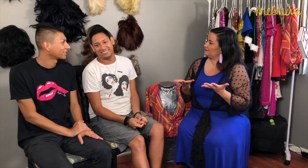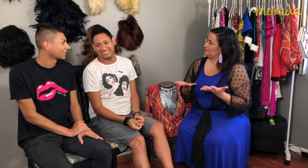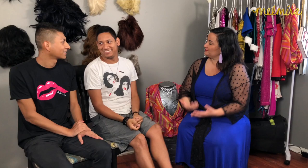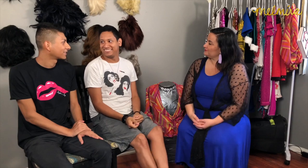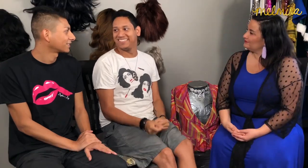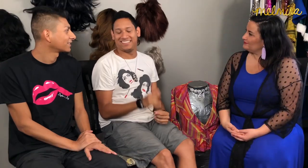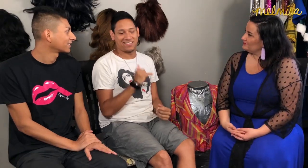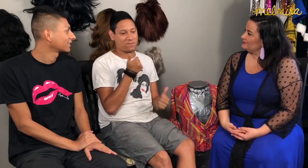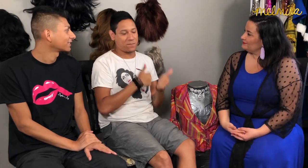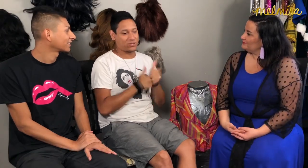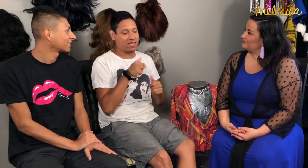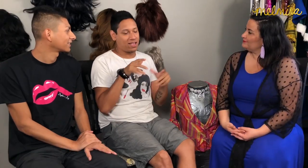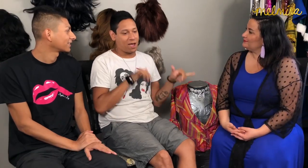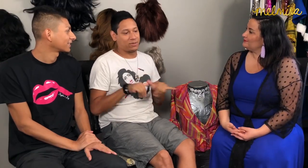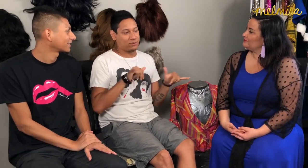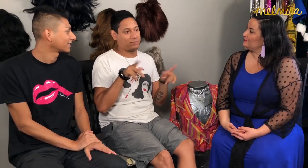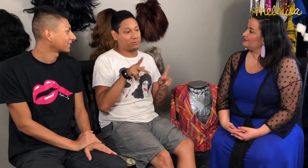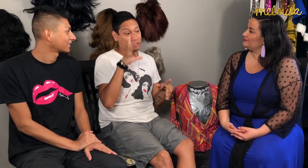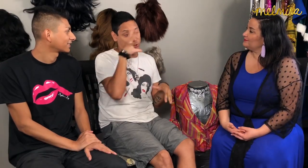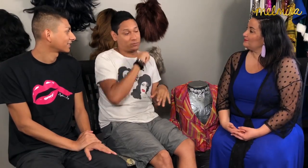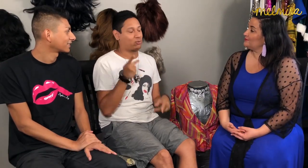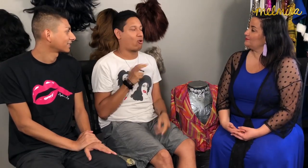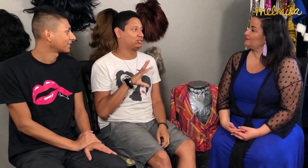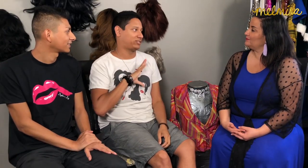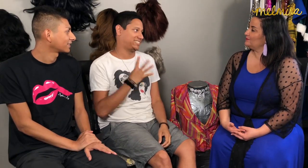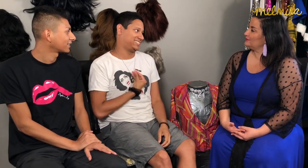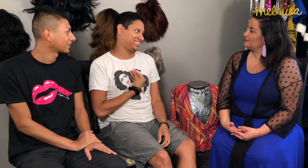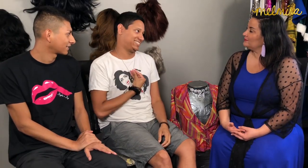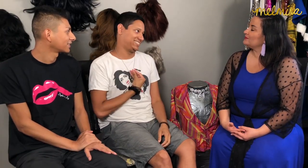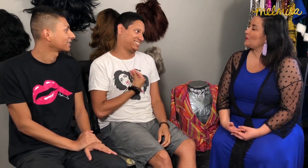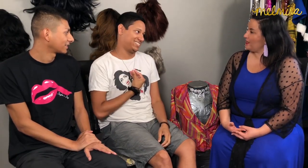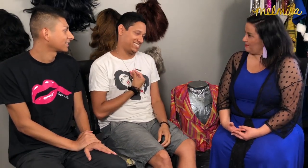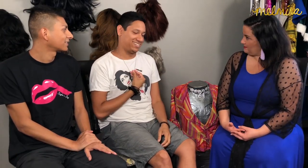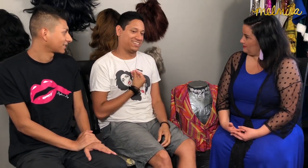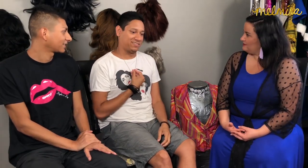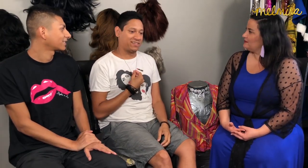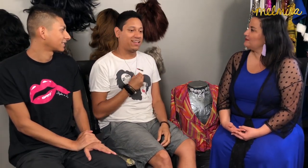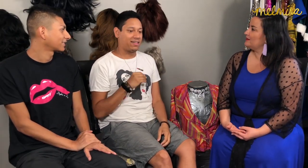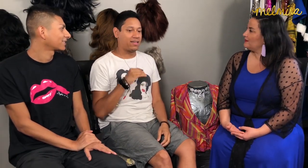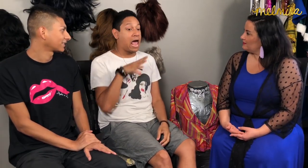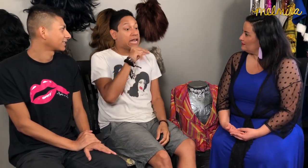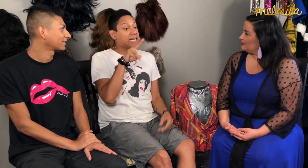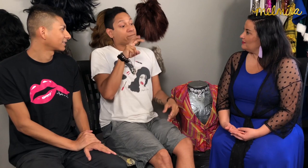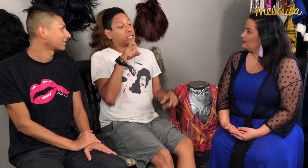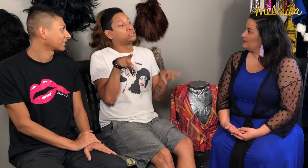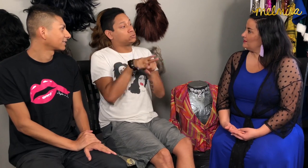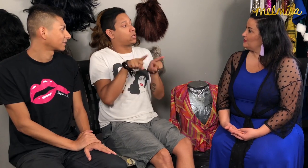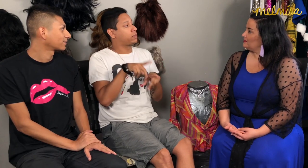regarding drag? The most common thing people would assume about drag is they're transgender.